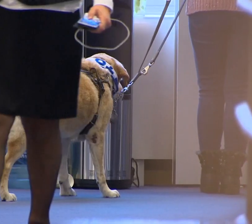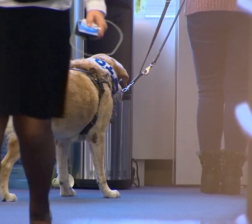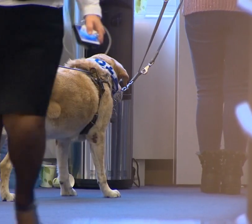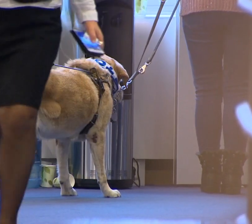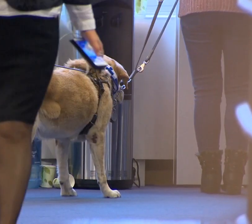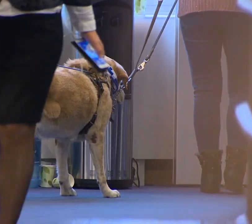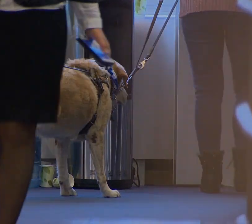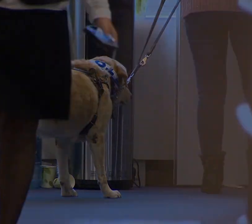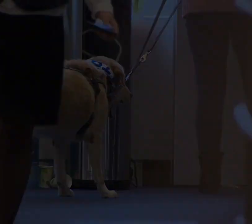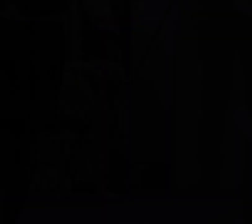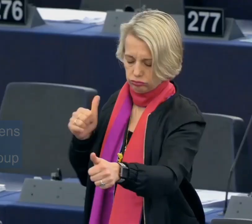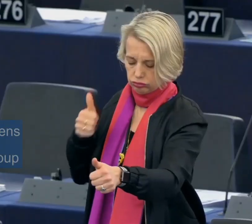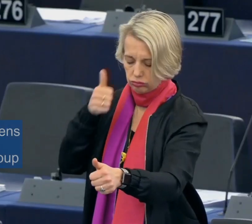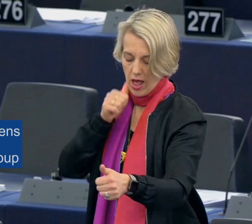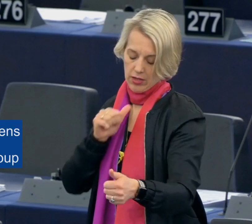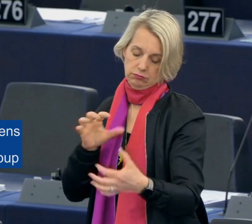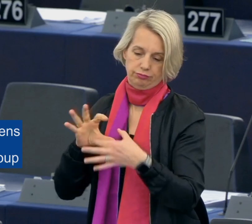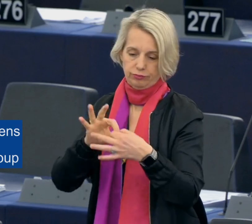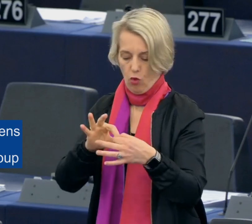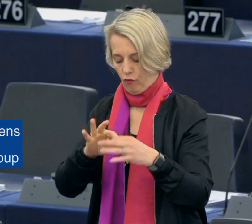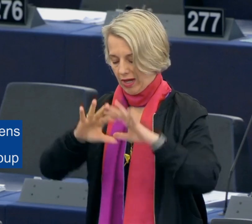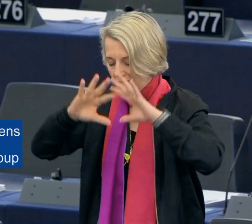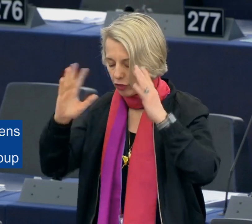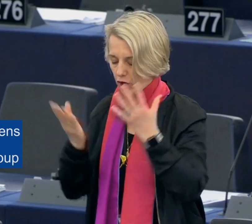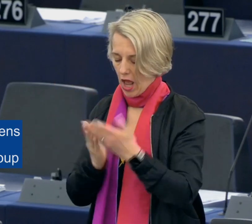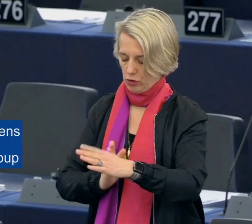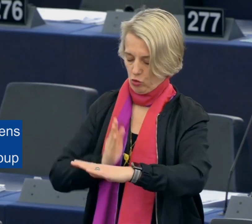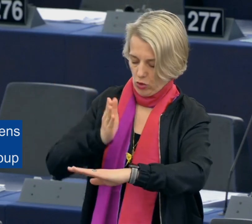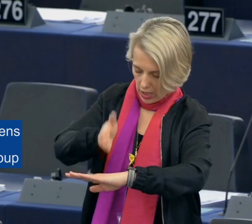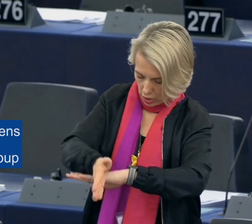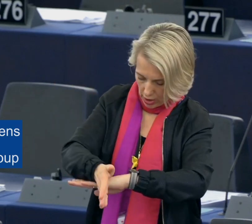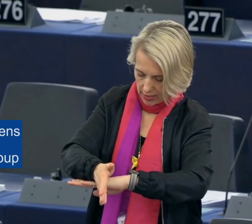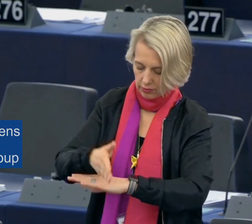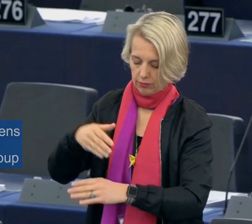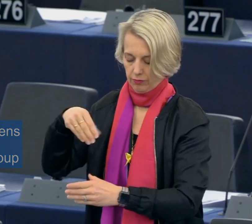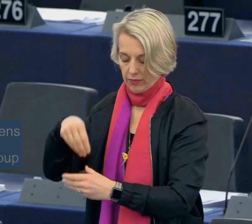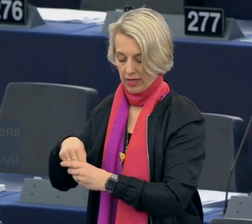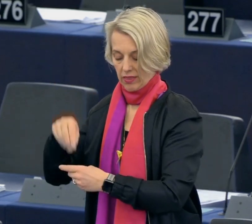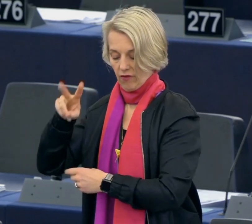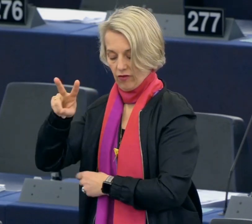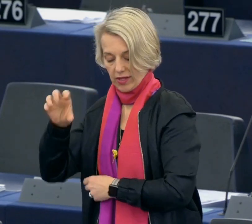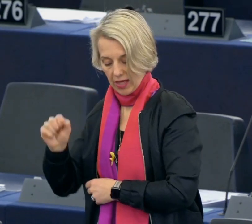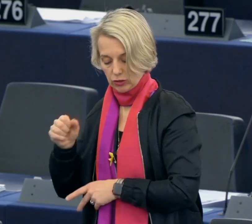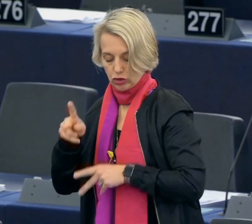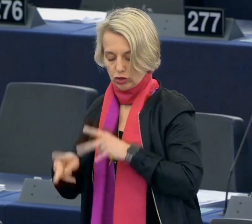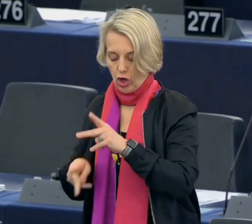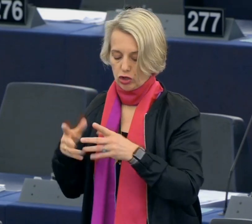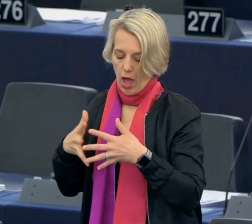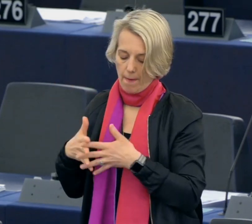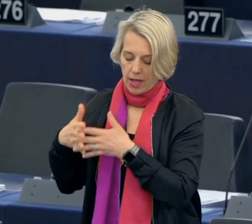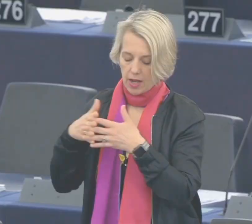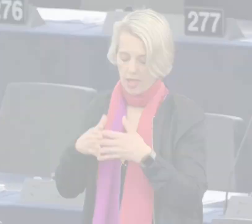The European Accessibility Act. Compared with the U.S. the EU is seriously lagging behind in terms of accessibility.